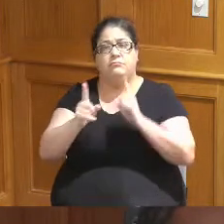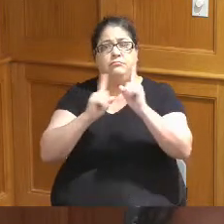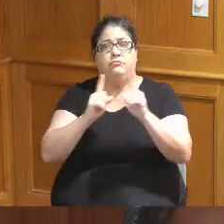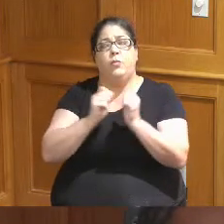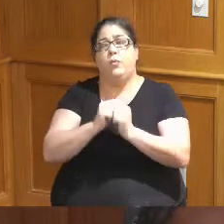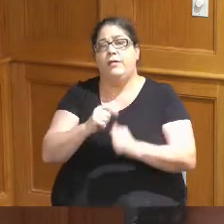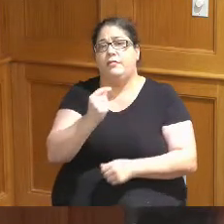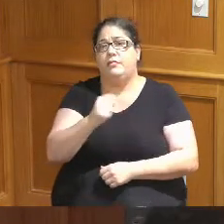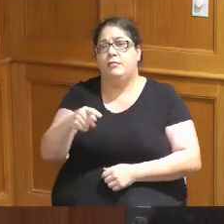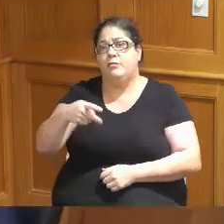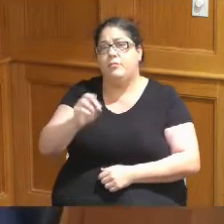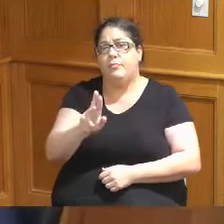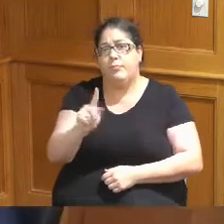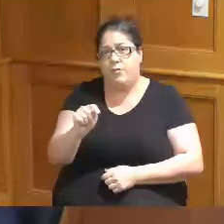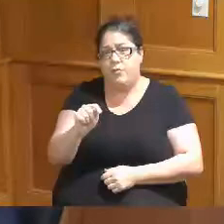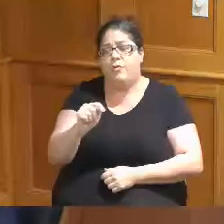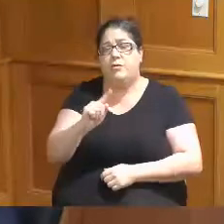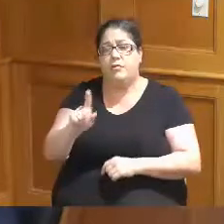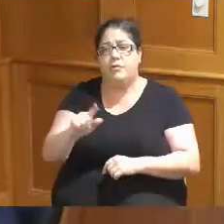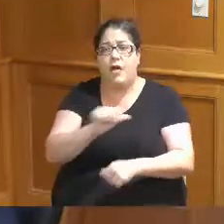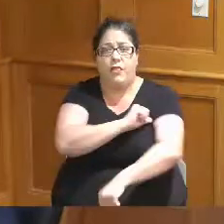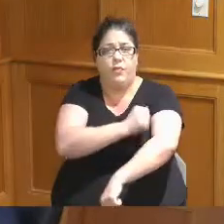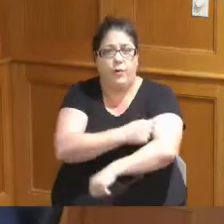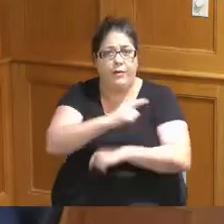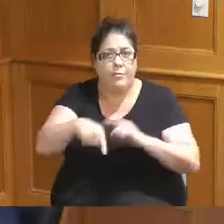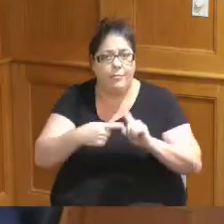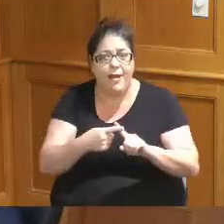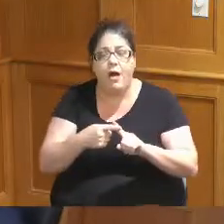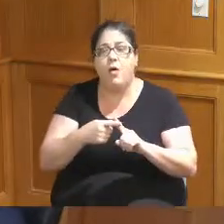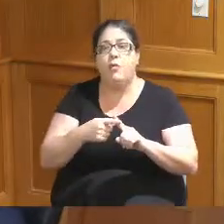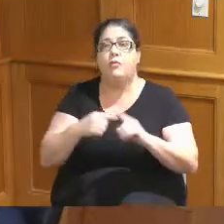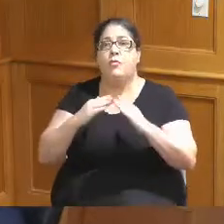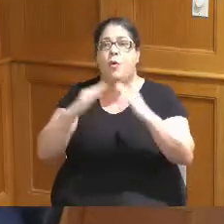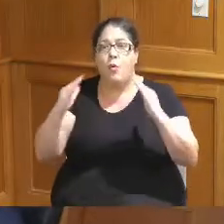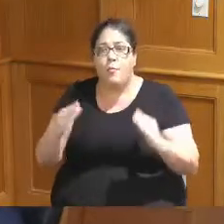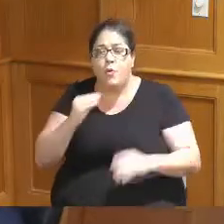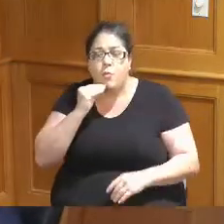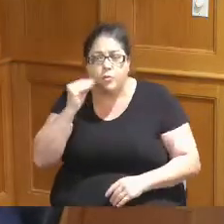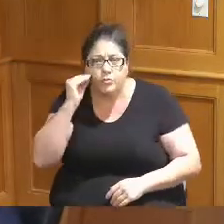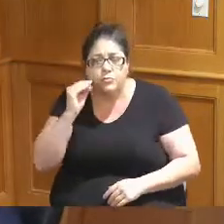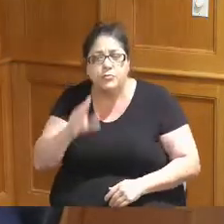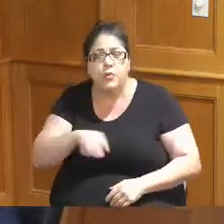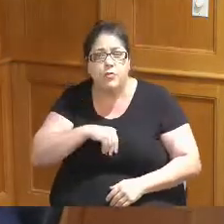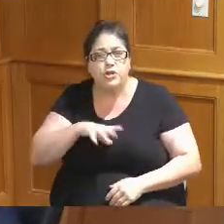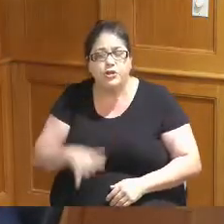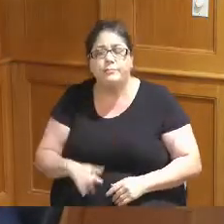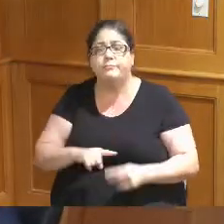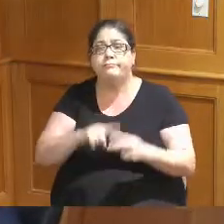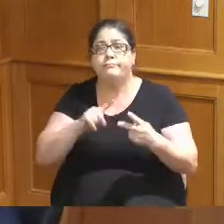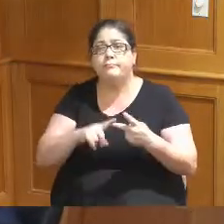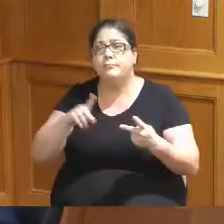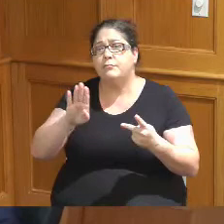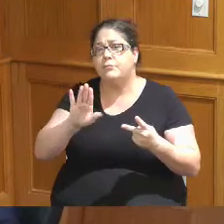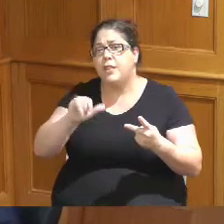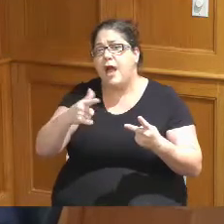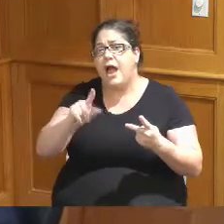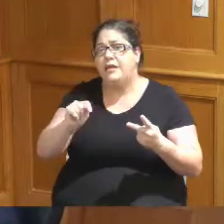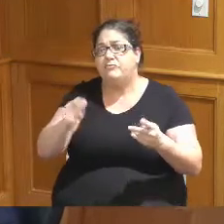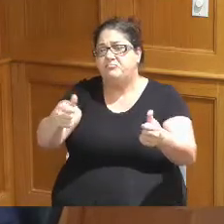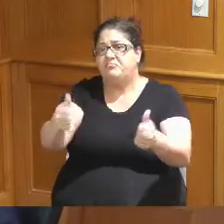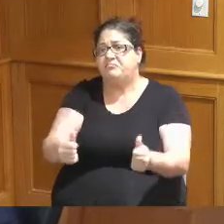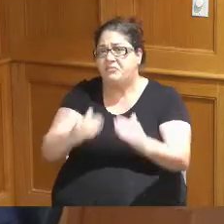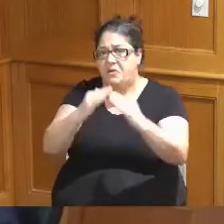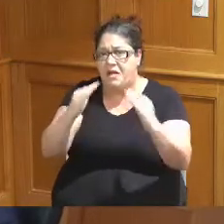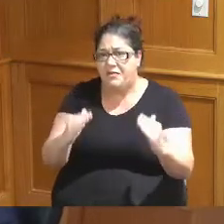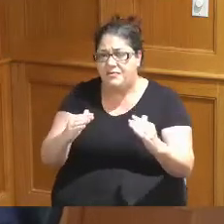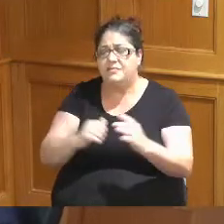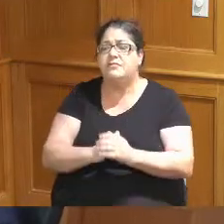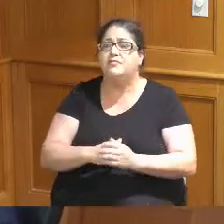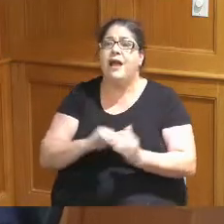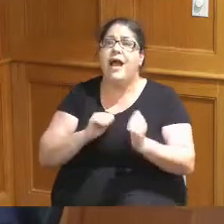homeownership blight and how to help figure out a way to get people in home ownership specifically